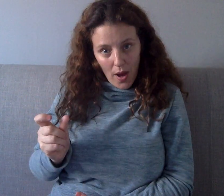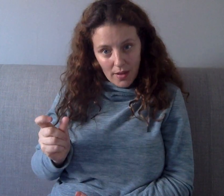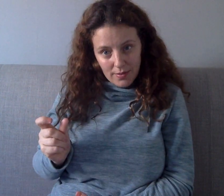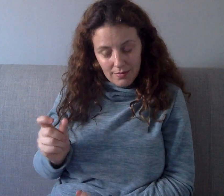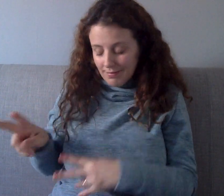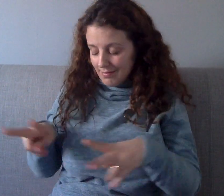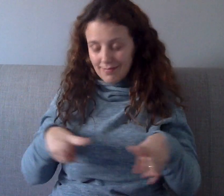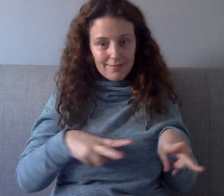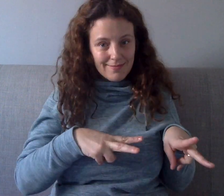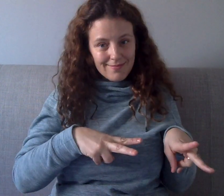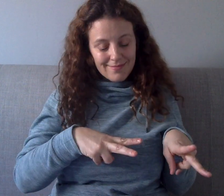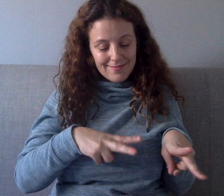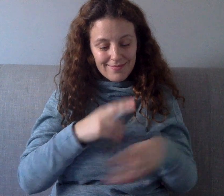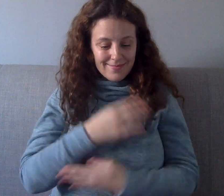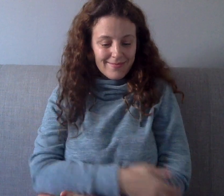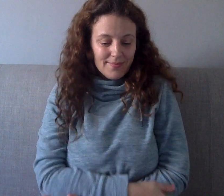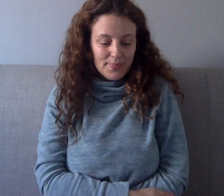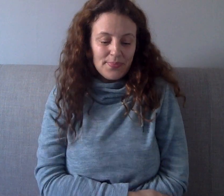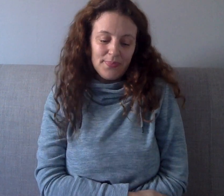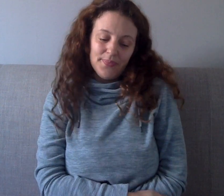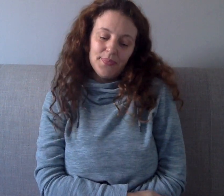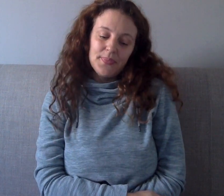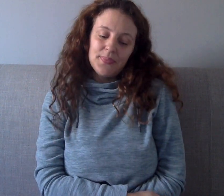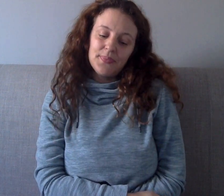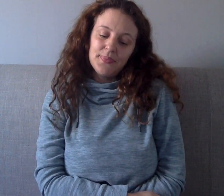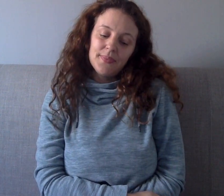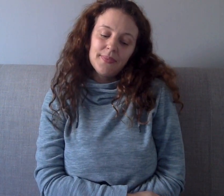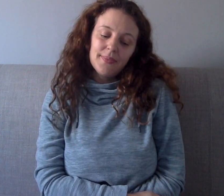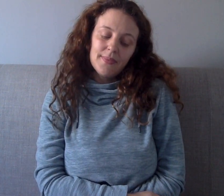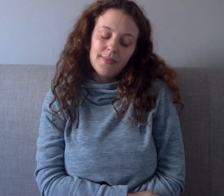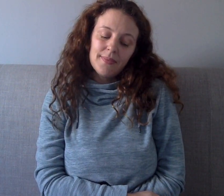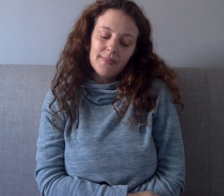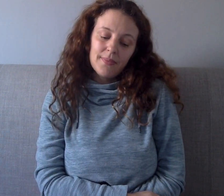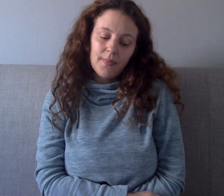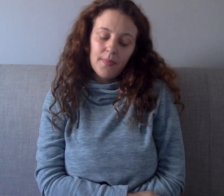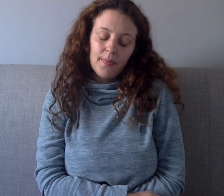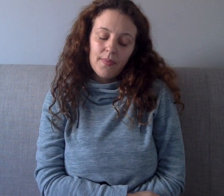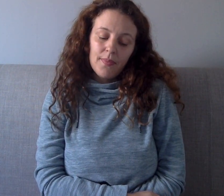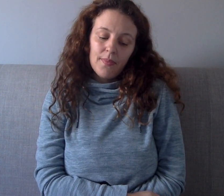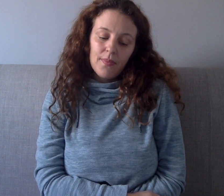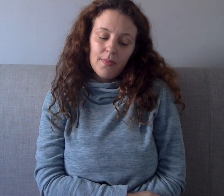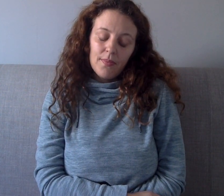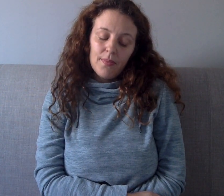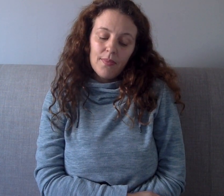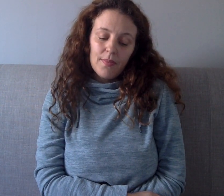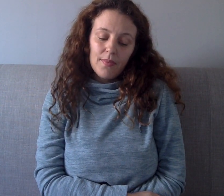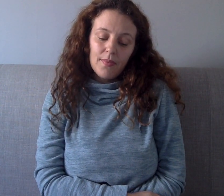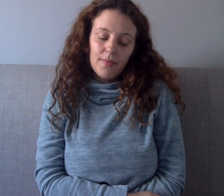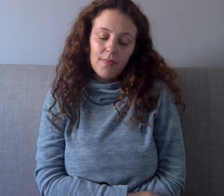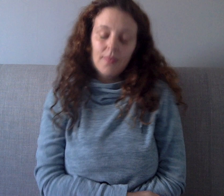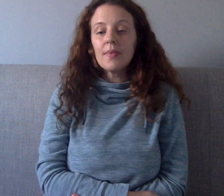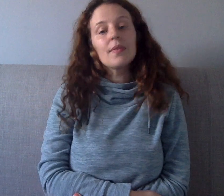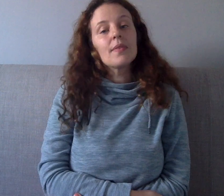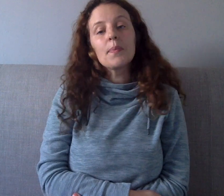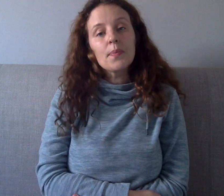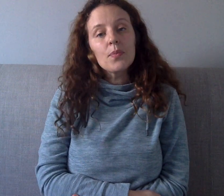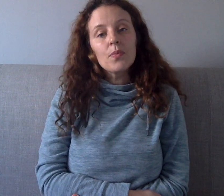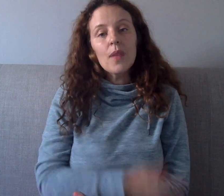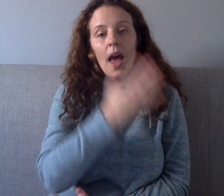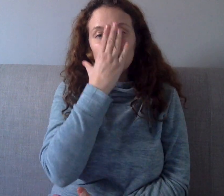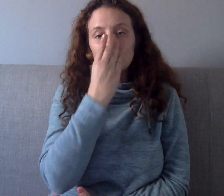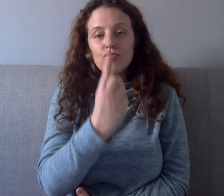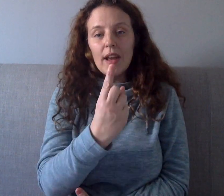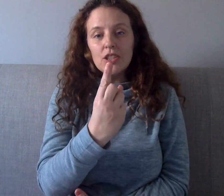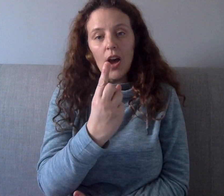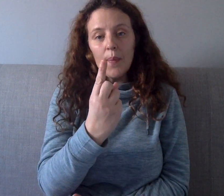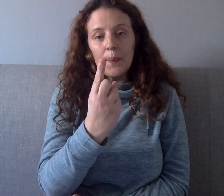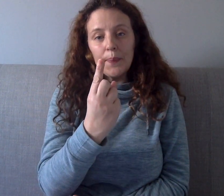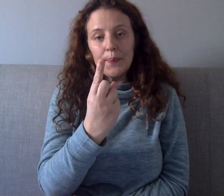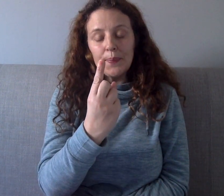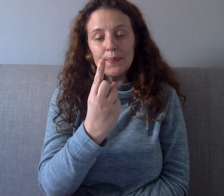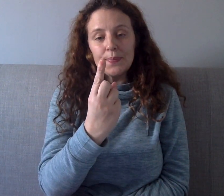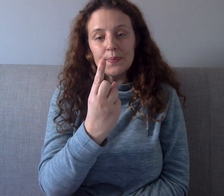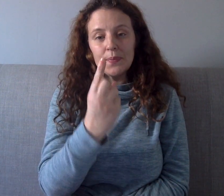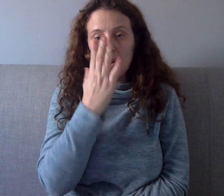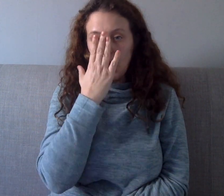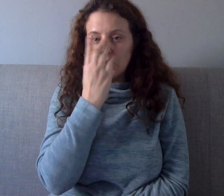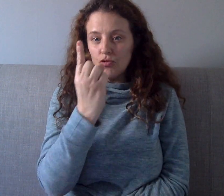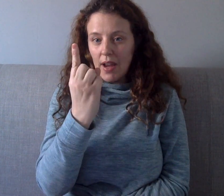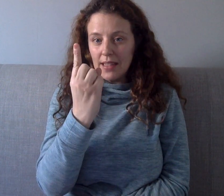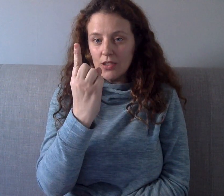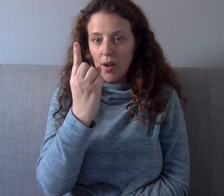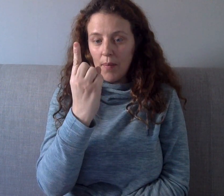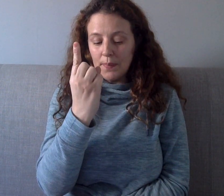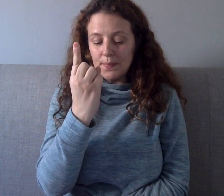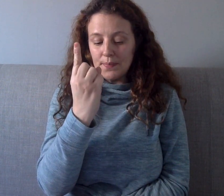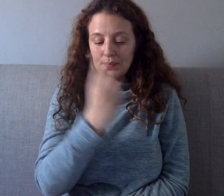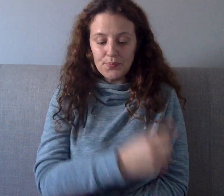STRANGER